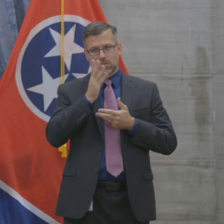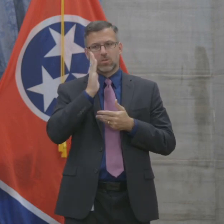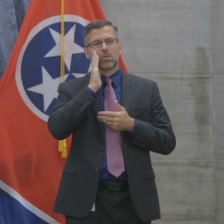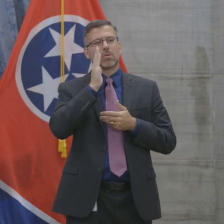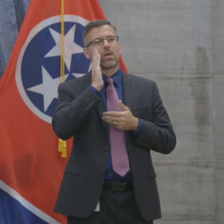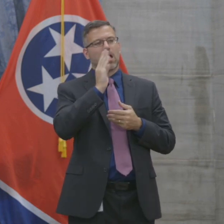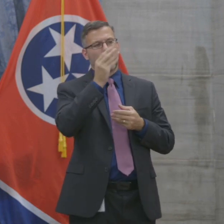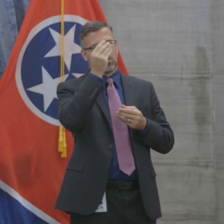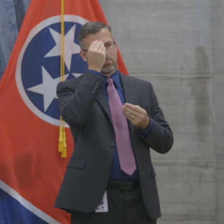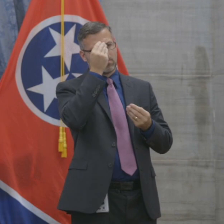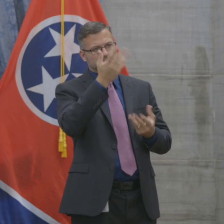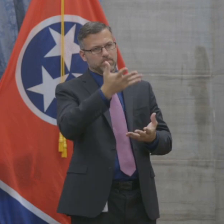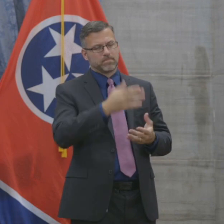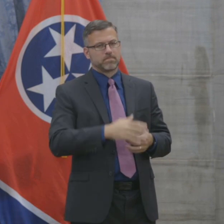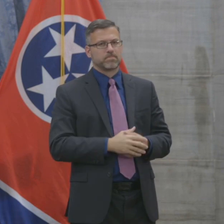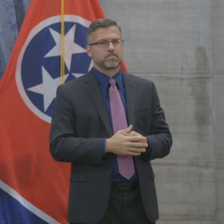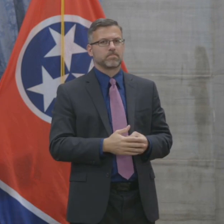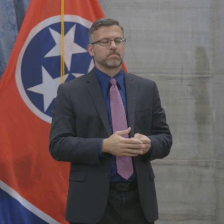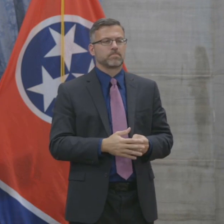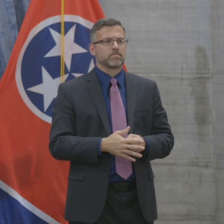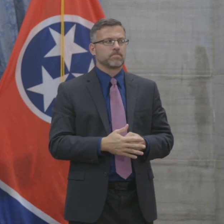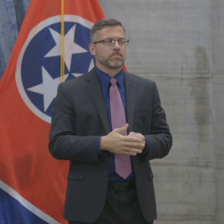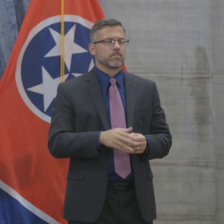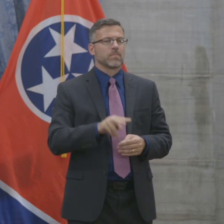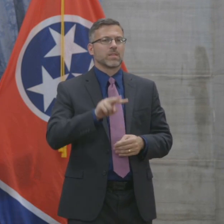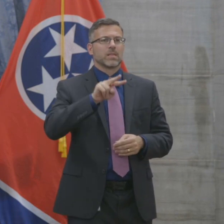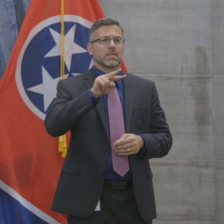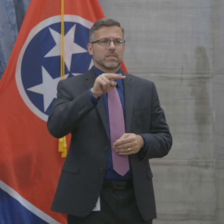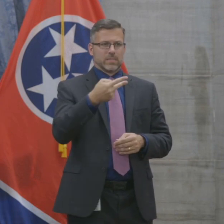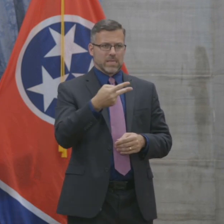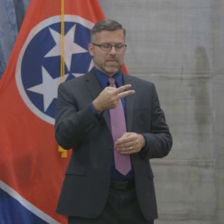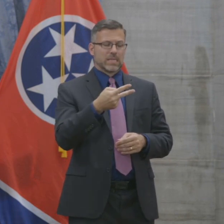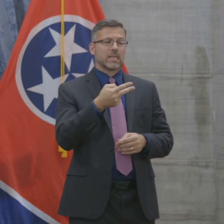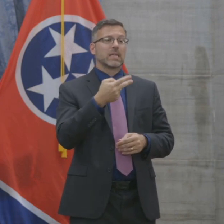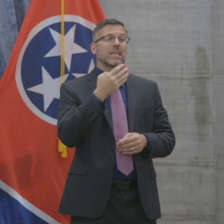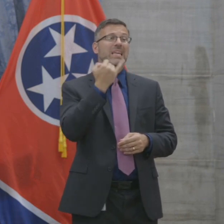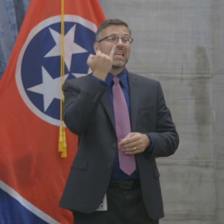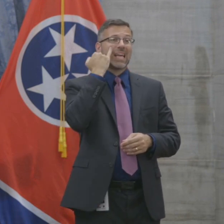to be paid. I do want to make sure that it's understood that